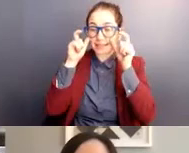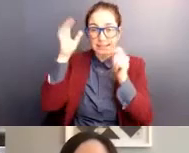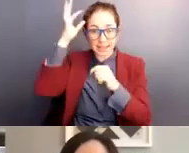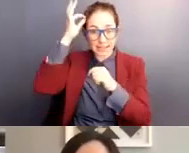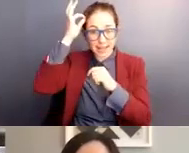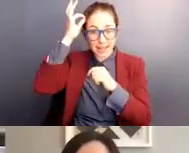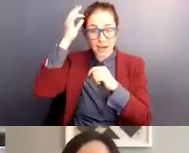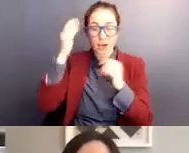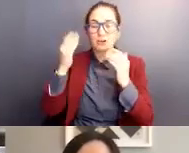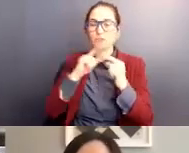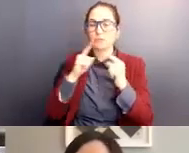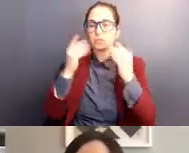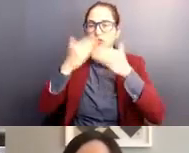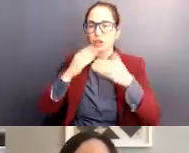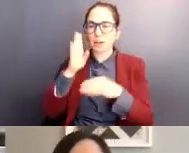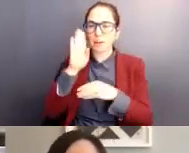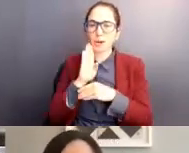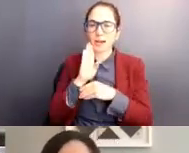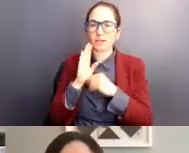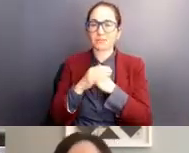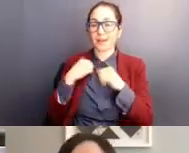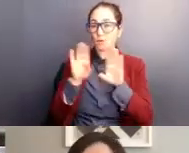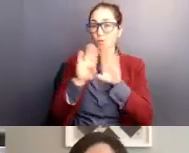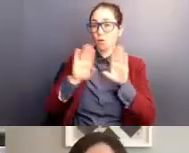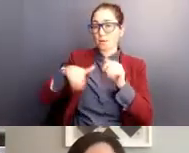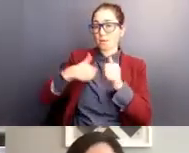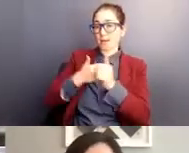I'm sitting in front of a wall with a work of art and a plant behind